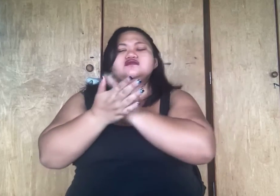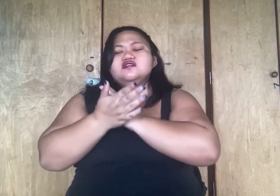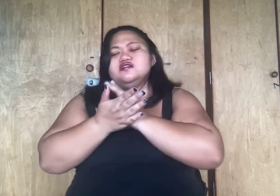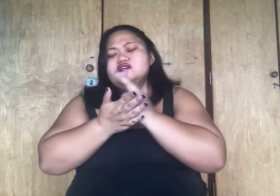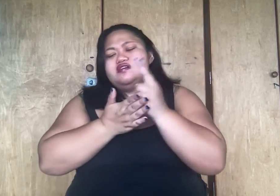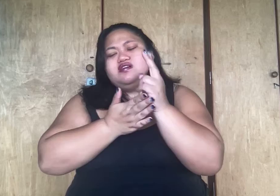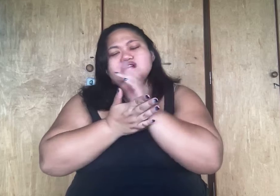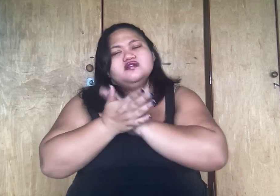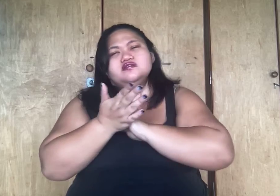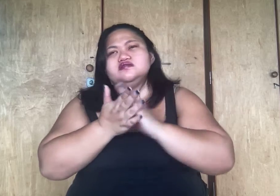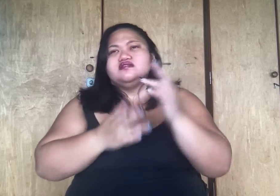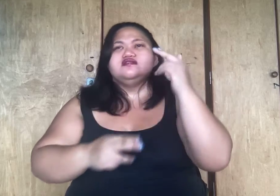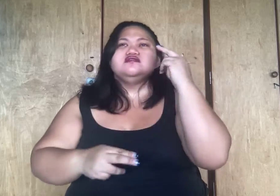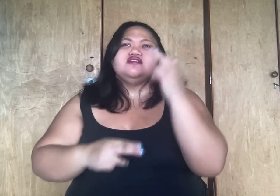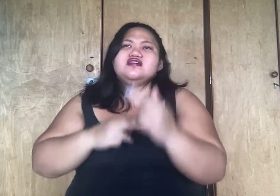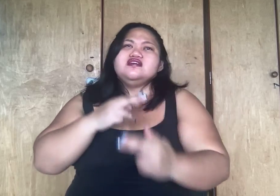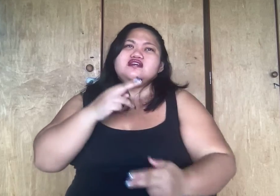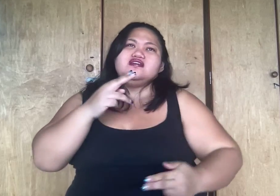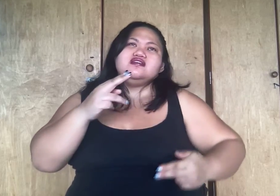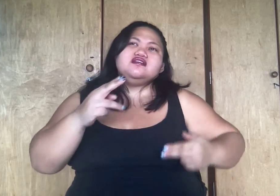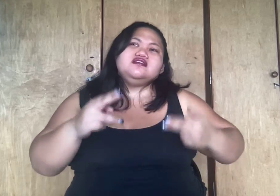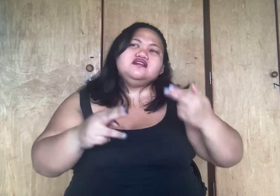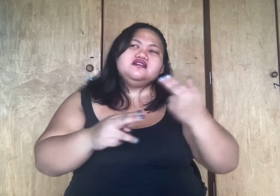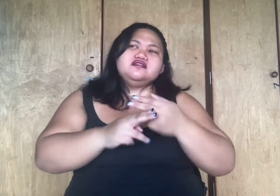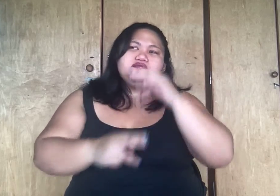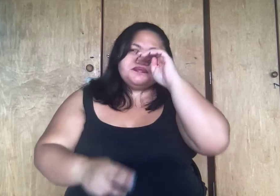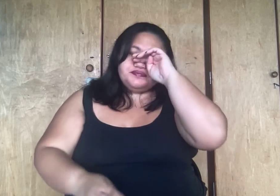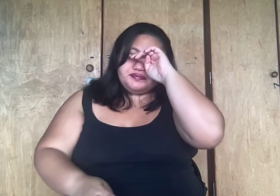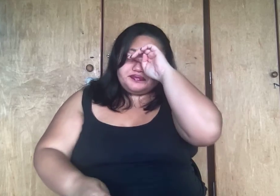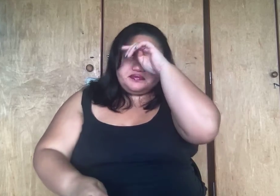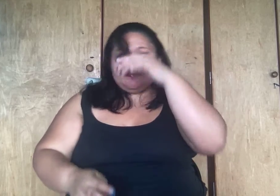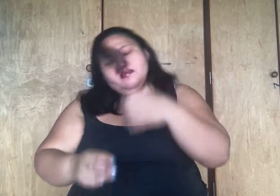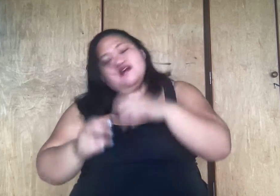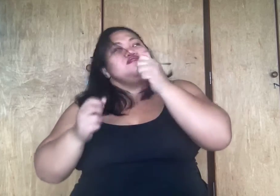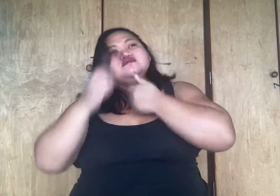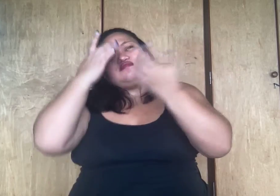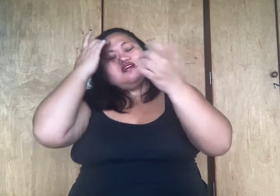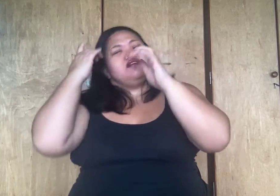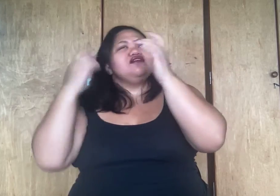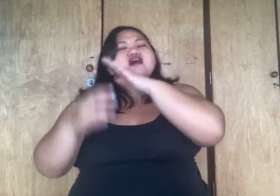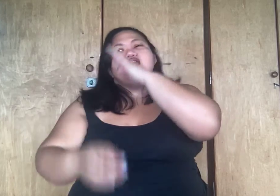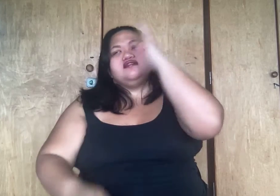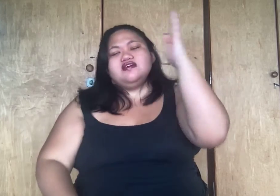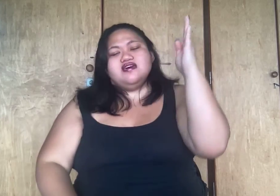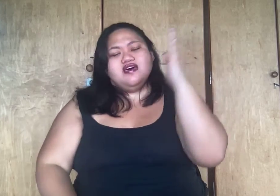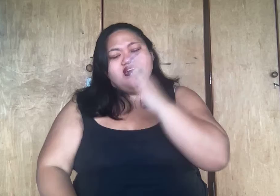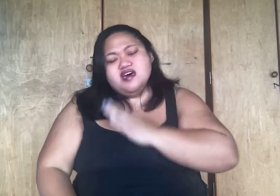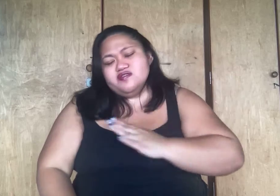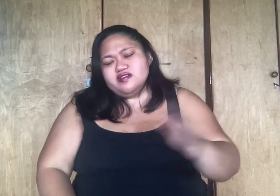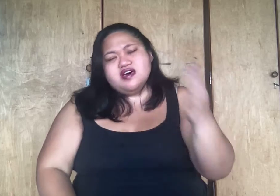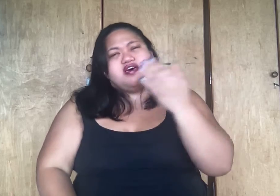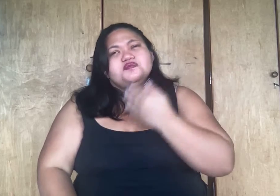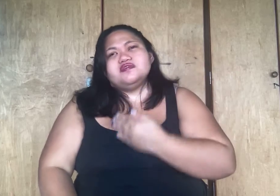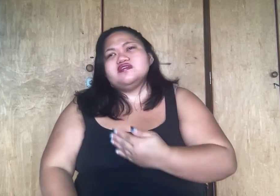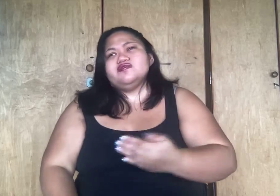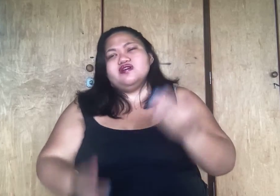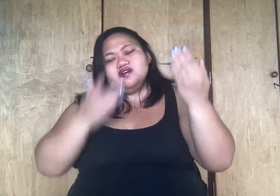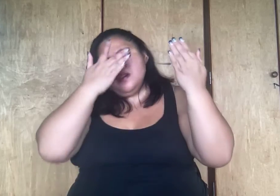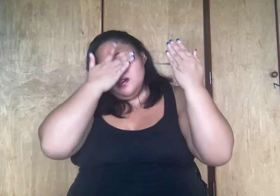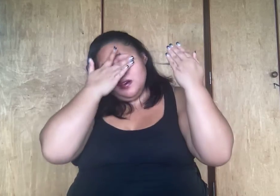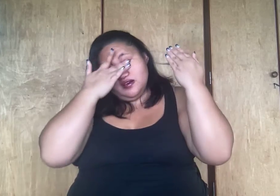... worship ... ... his holy name ... ... sing like never ... ... before ...